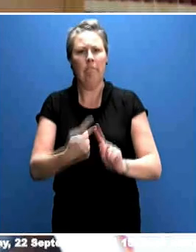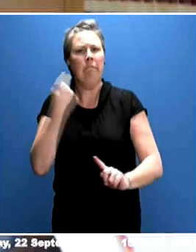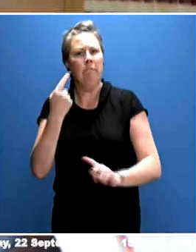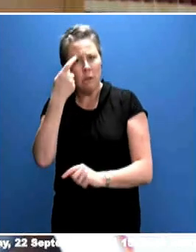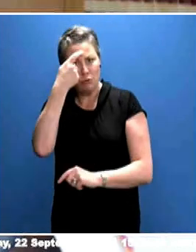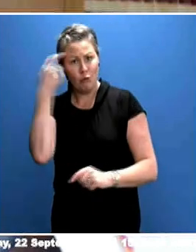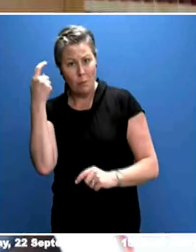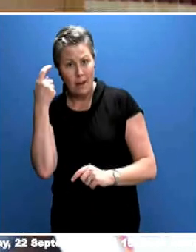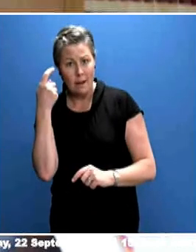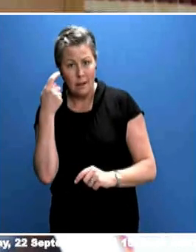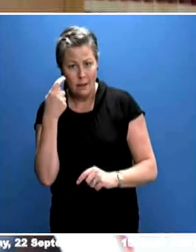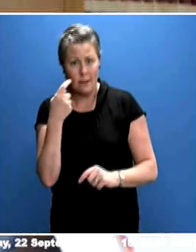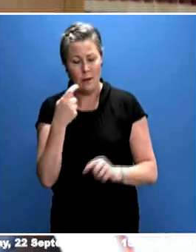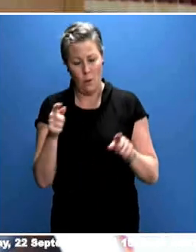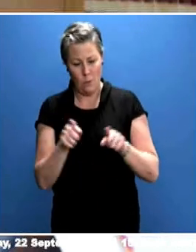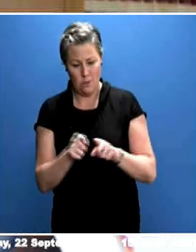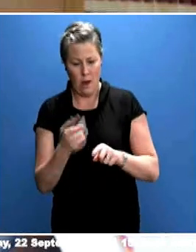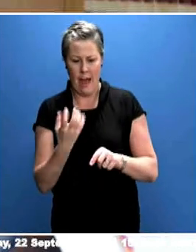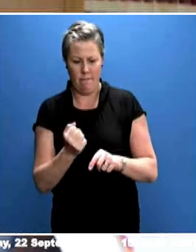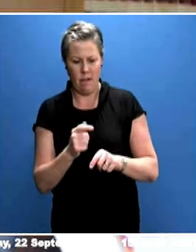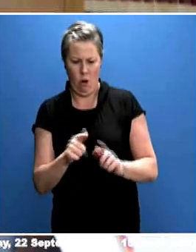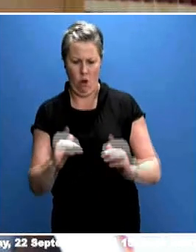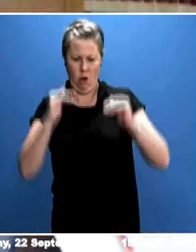and significant needs across the spectrum.